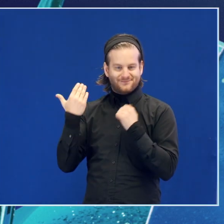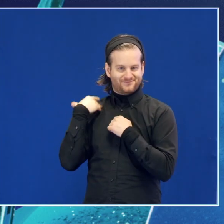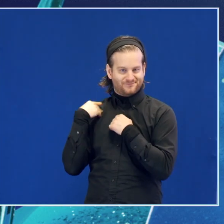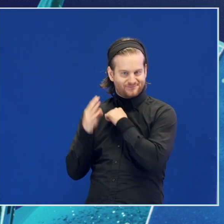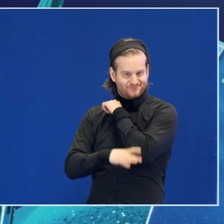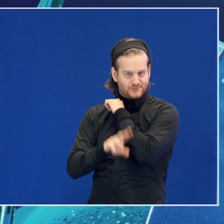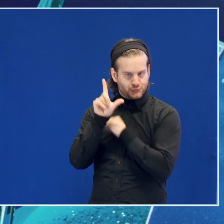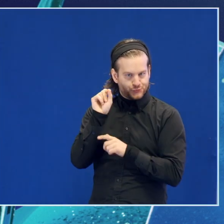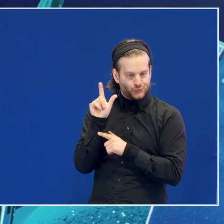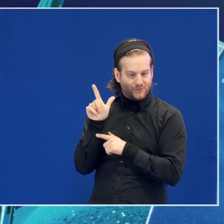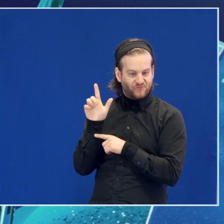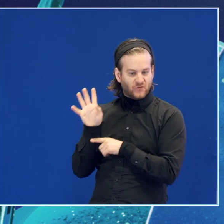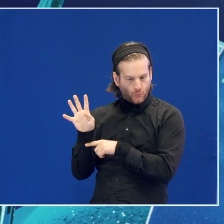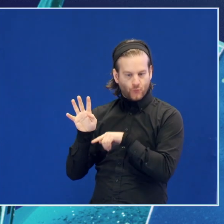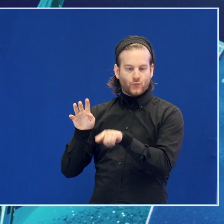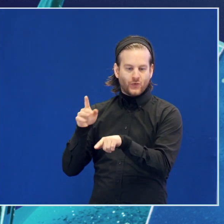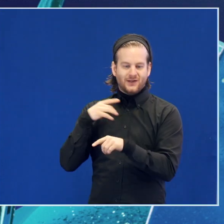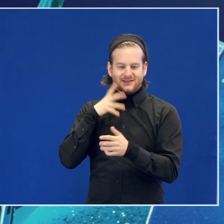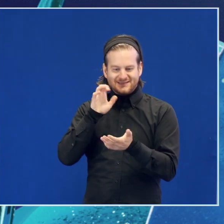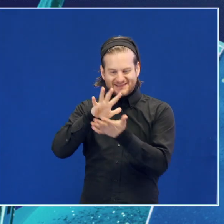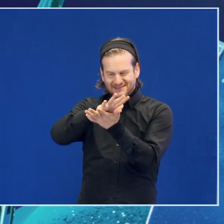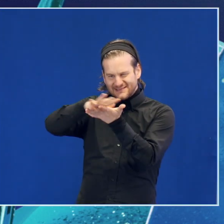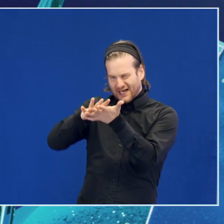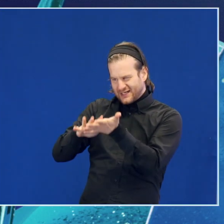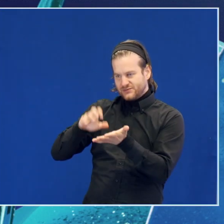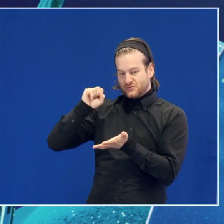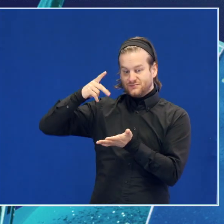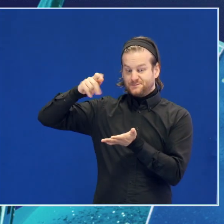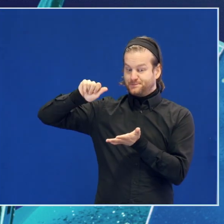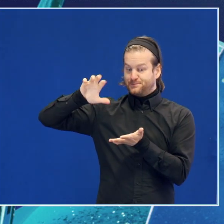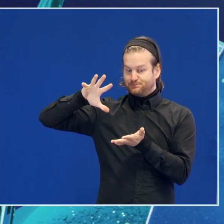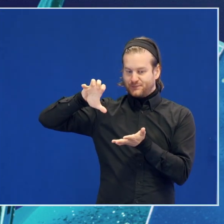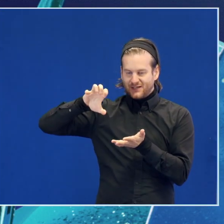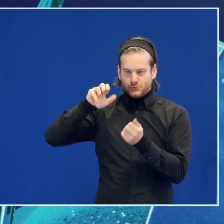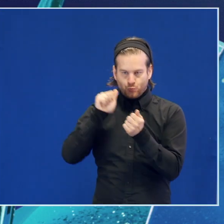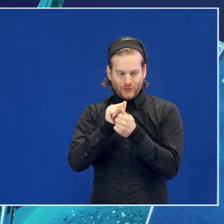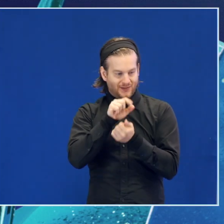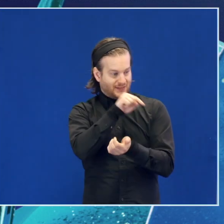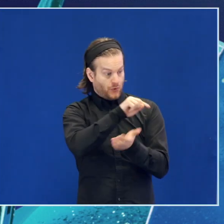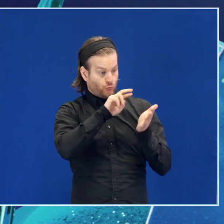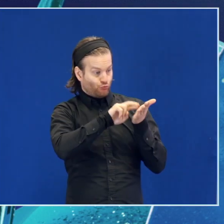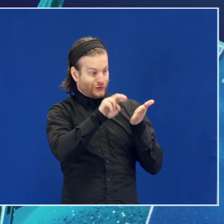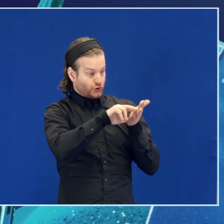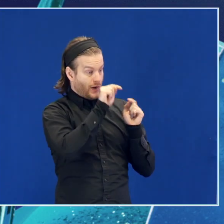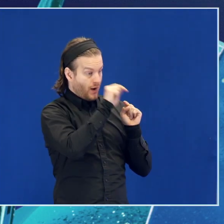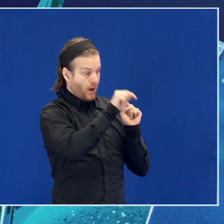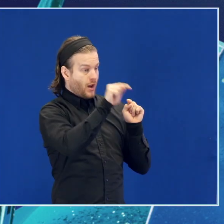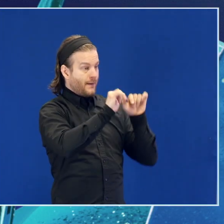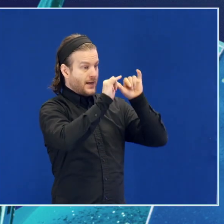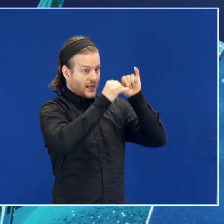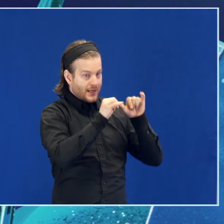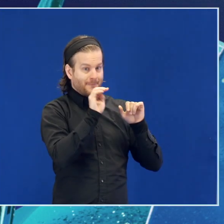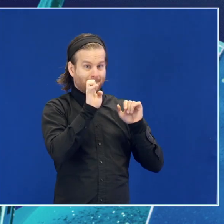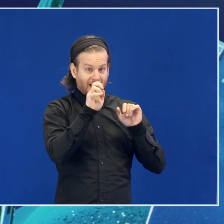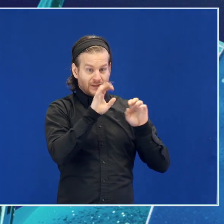that was designed with neuroinclusion in mind. So our office is in downtown Seattle. We completed this in 2024.